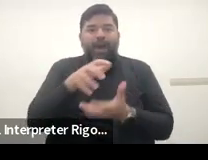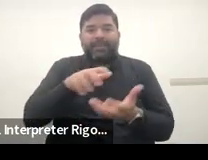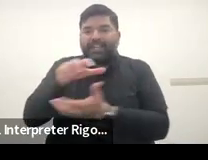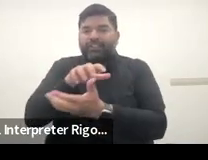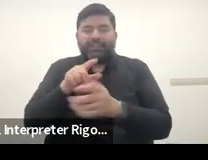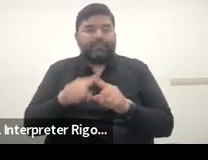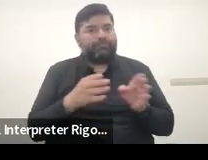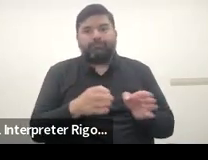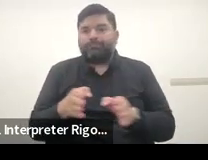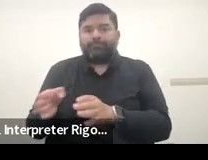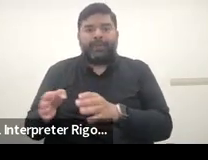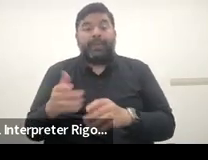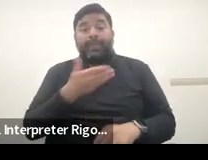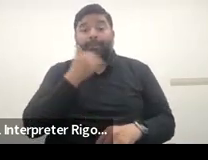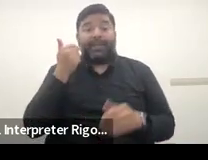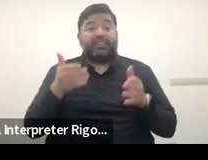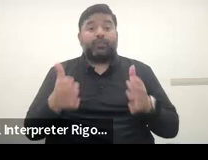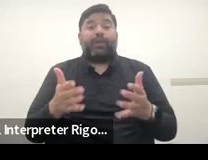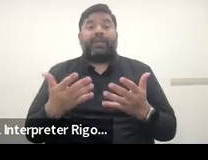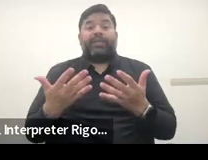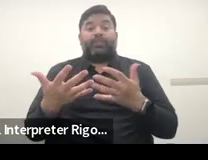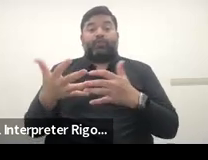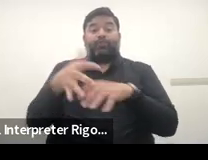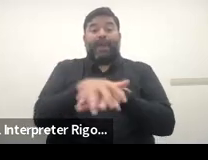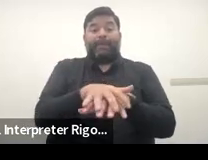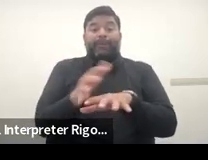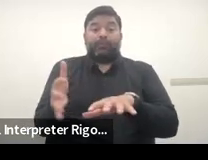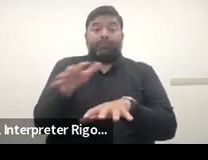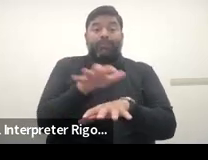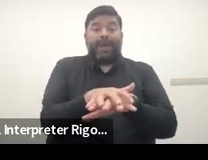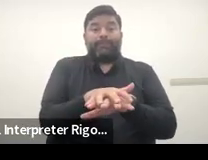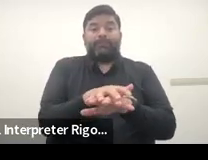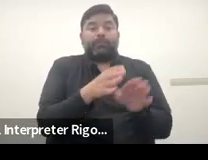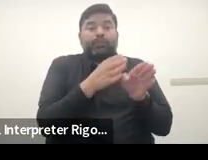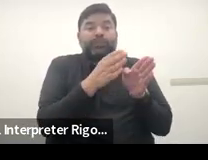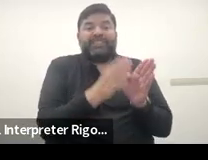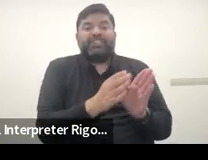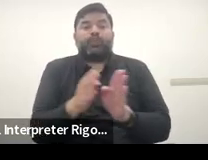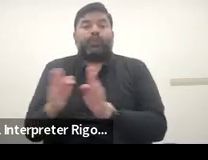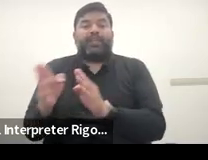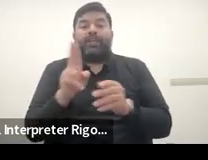and the best way to map that to discrete units is not very clear. In speech this is like the